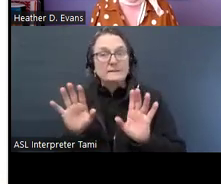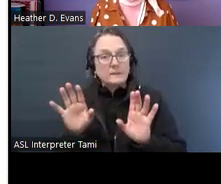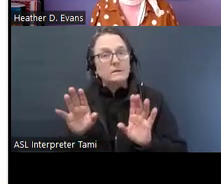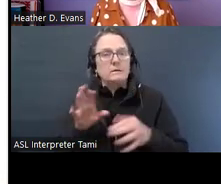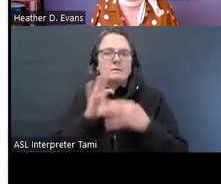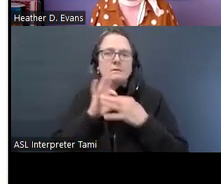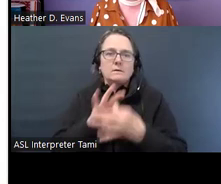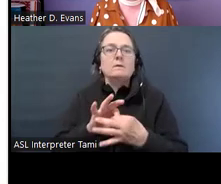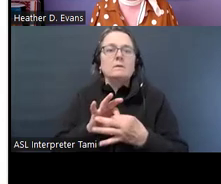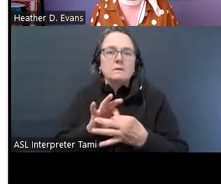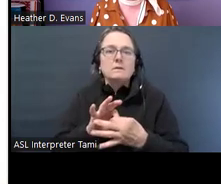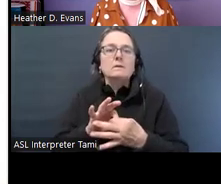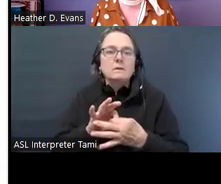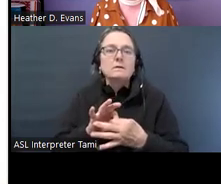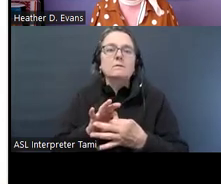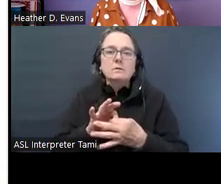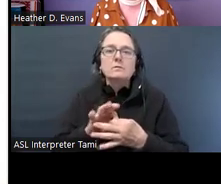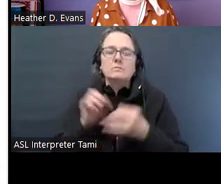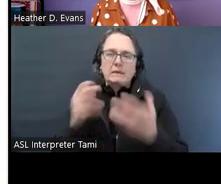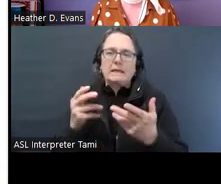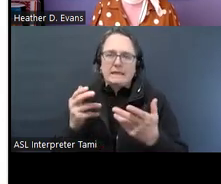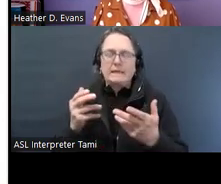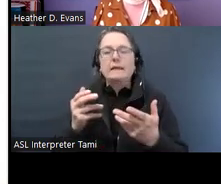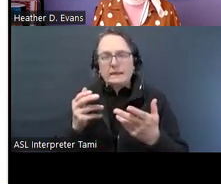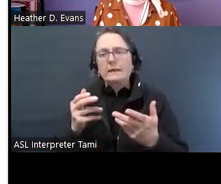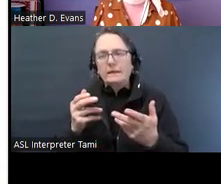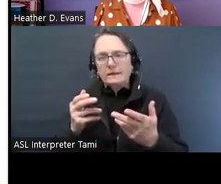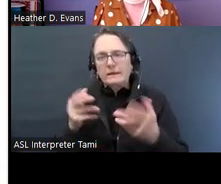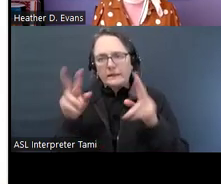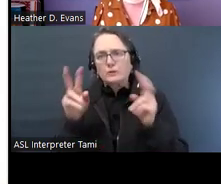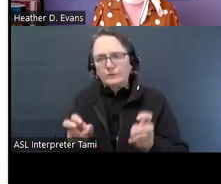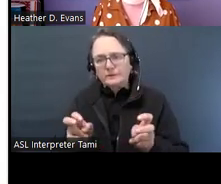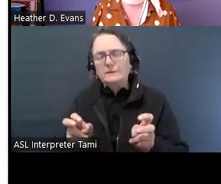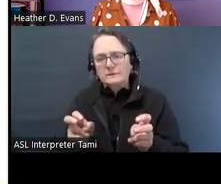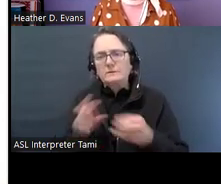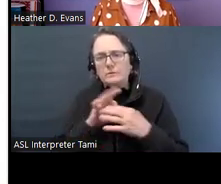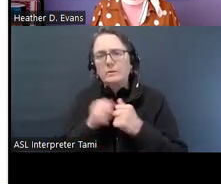and clinical decision-making. And importantly, even the ICF,